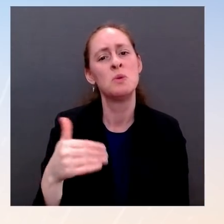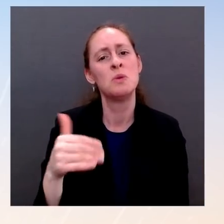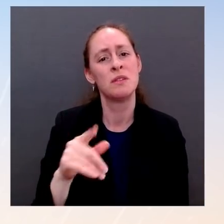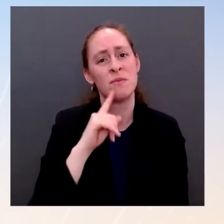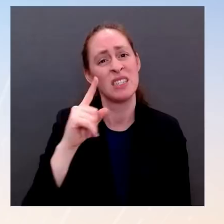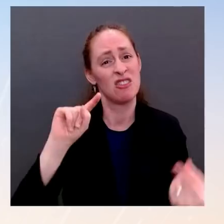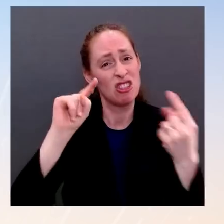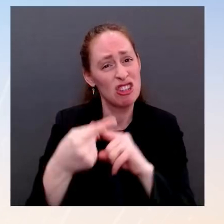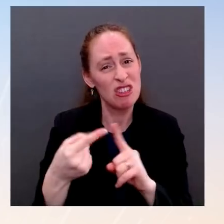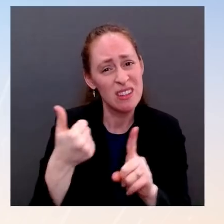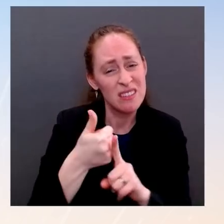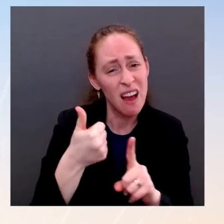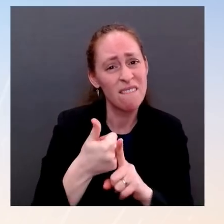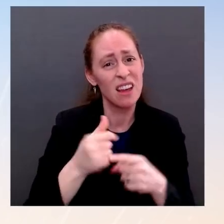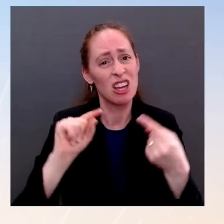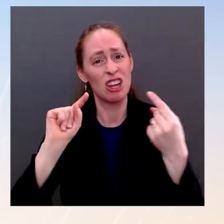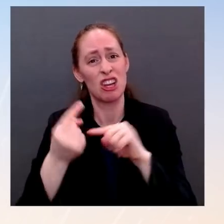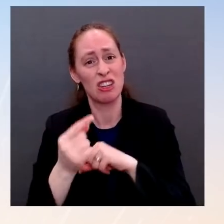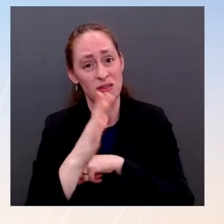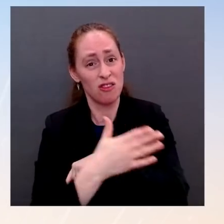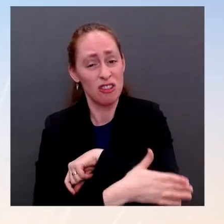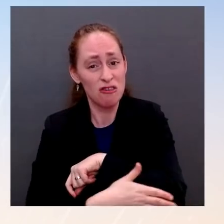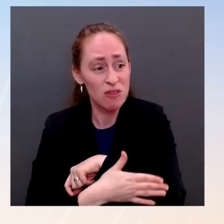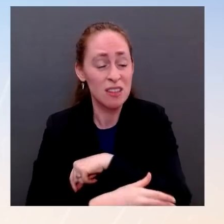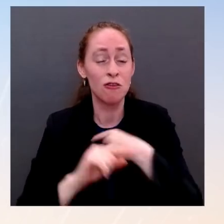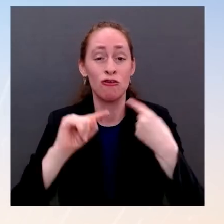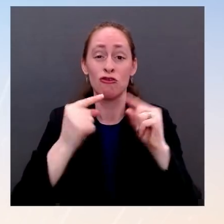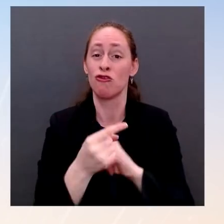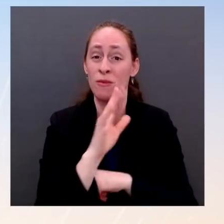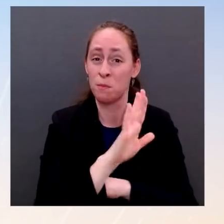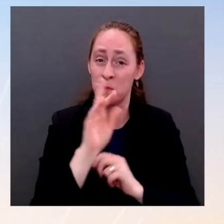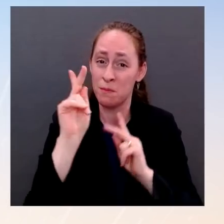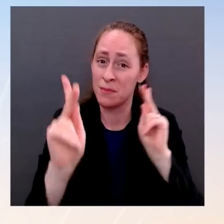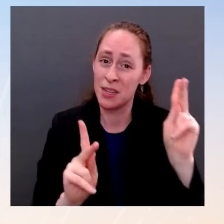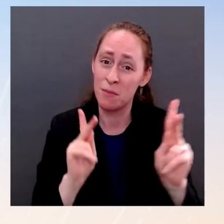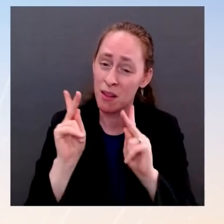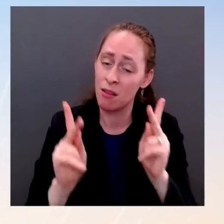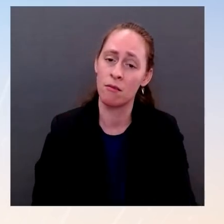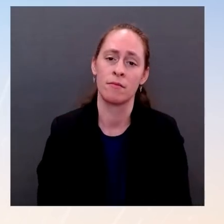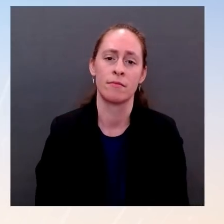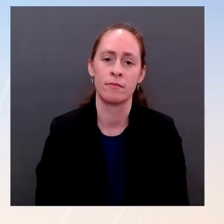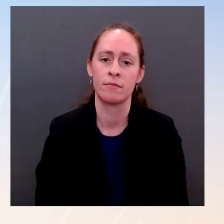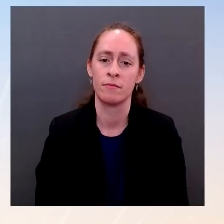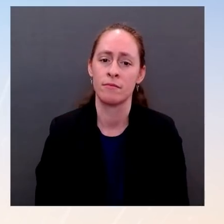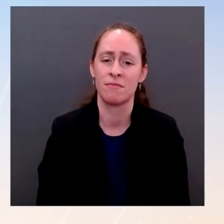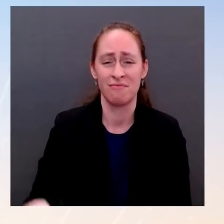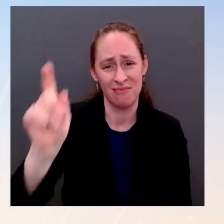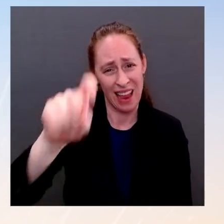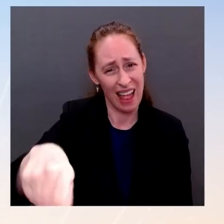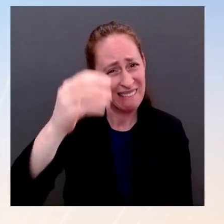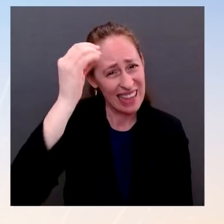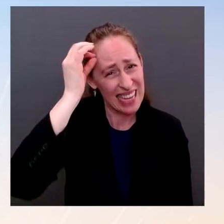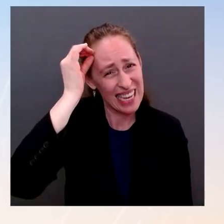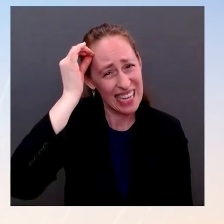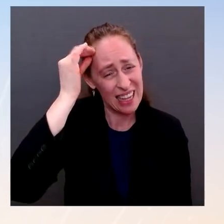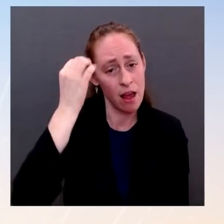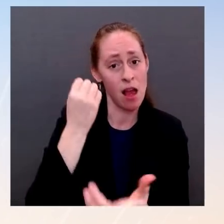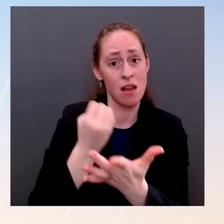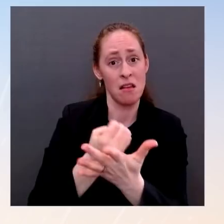he needs to develop his economy over time. If he invades, Europe is going to accelerate its diversification away from Russian energy supplies;